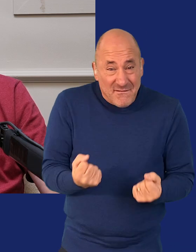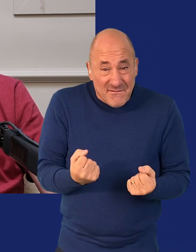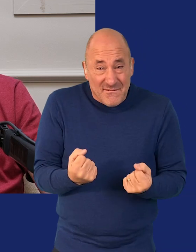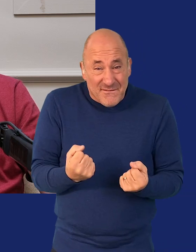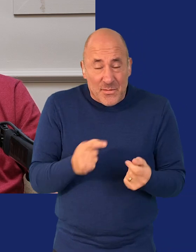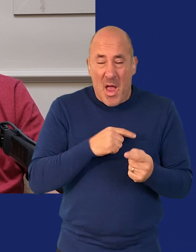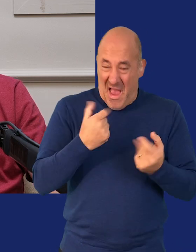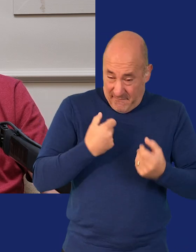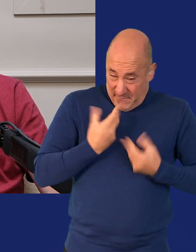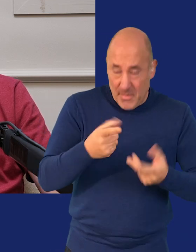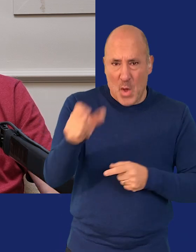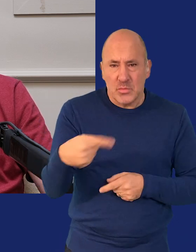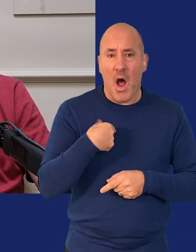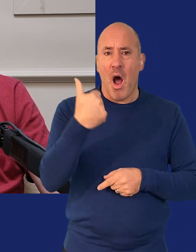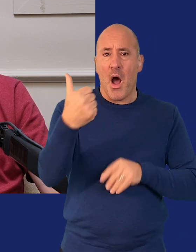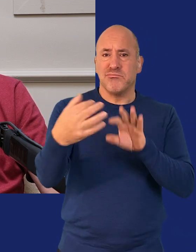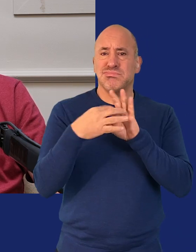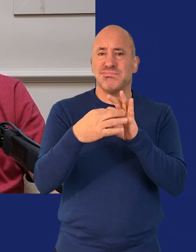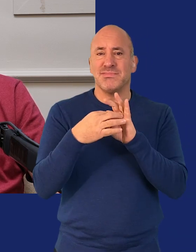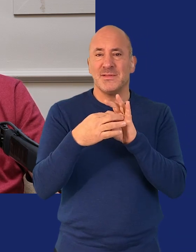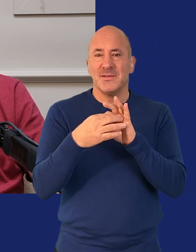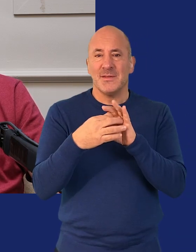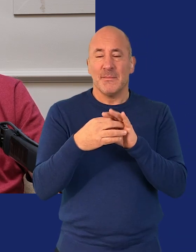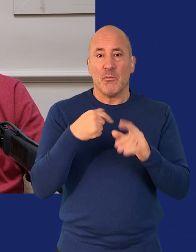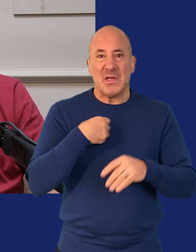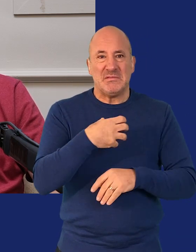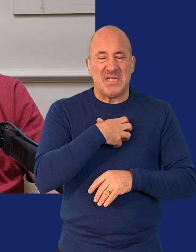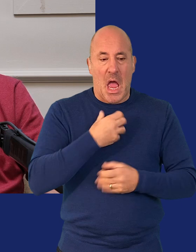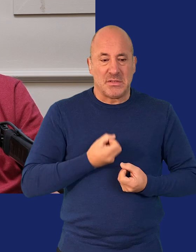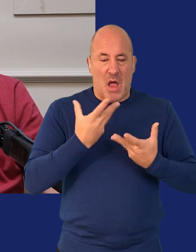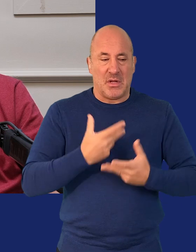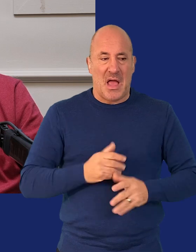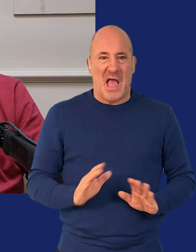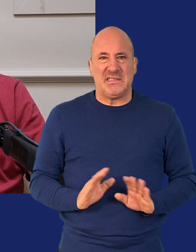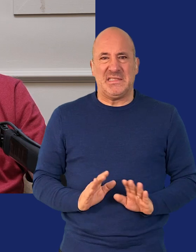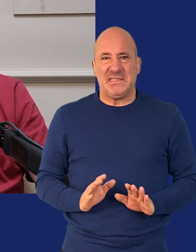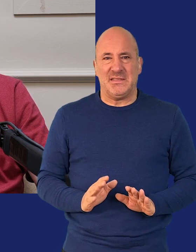relate so much better with you. And so, you know, when we're, we're scared to do that, isn't it? With disability, we don't want to tick the box.